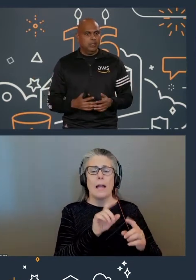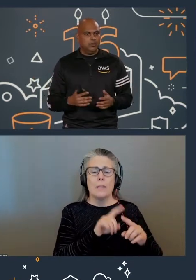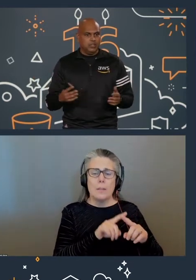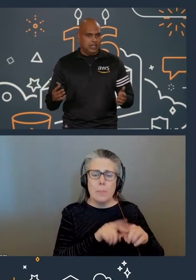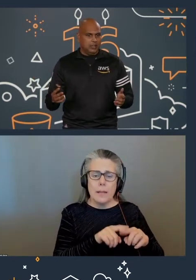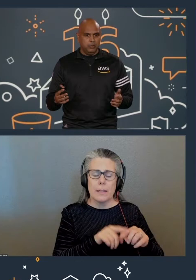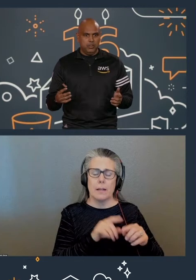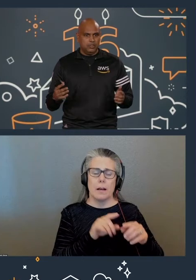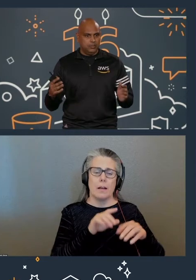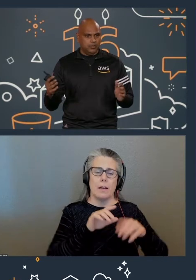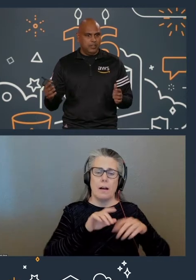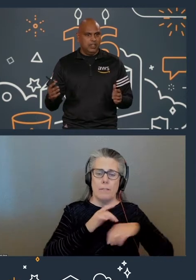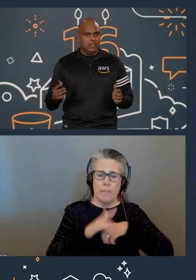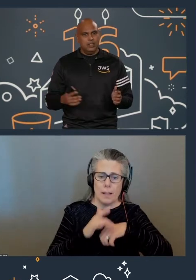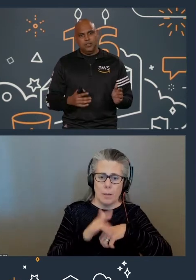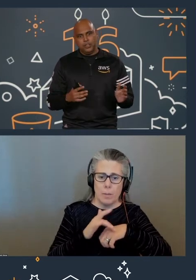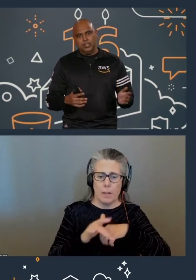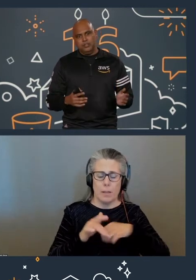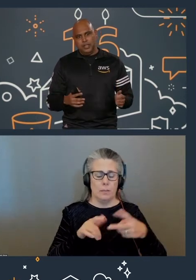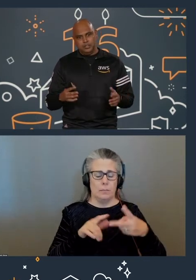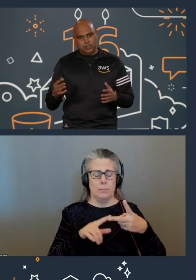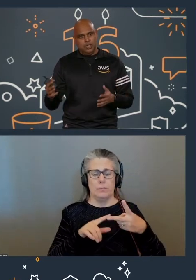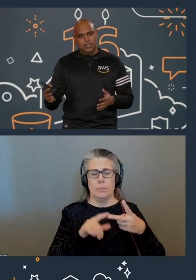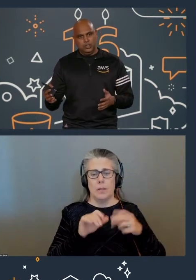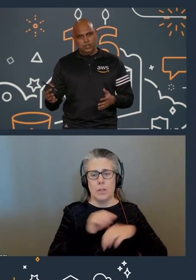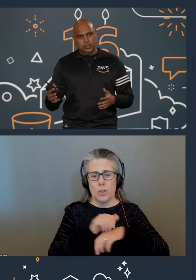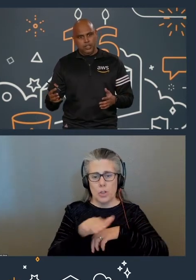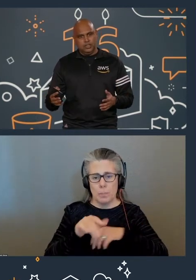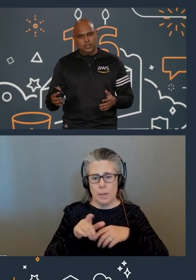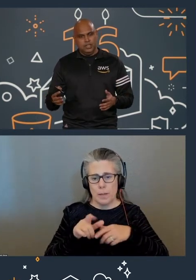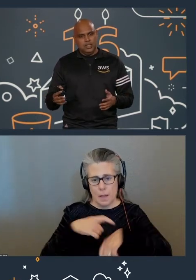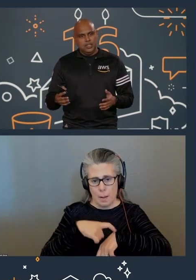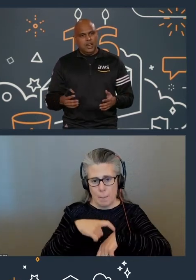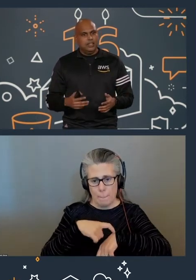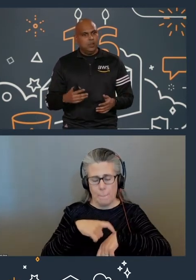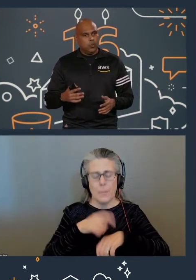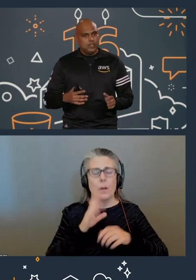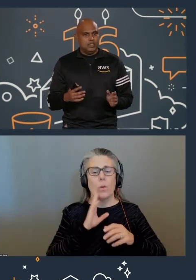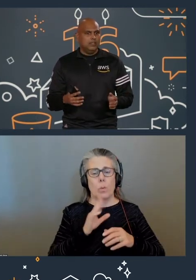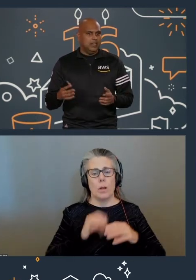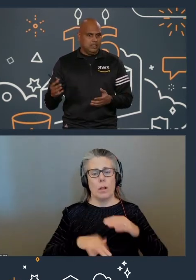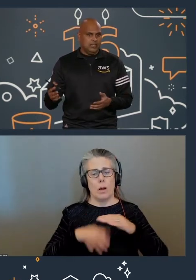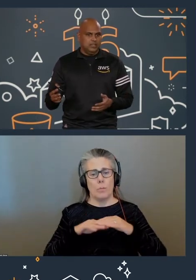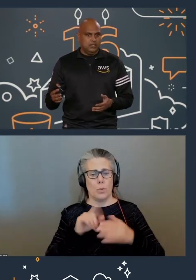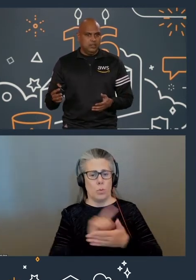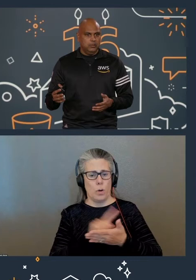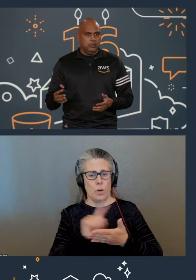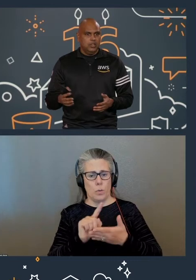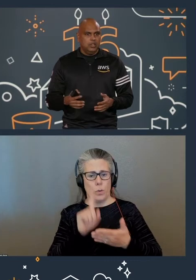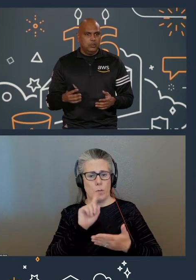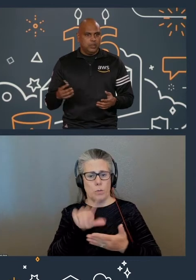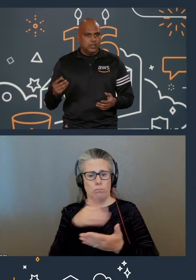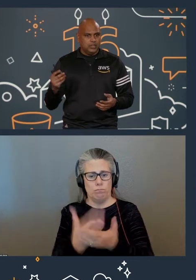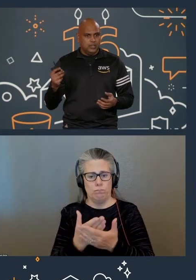it could take upwards of a week for the device to get to your location. And then, once the device reaches you, you potentially,